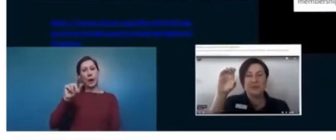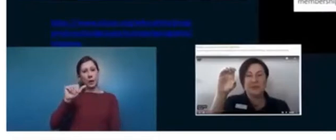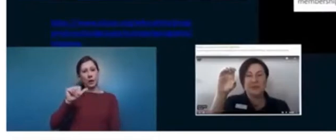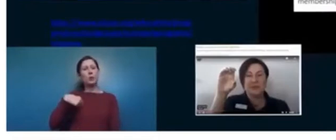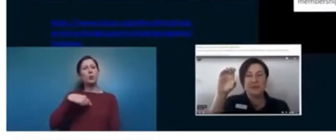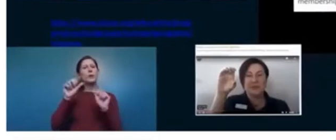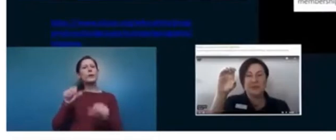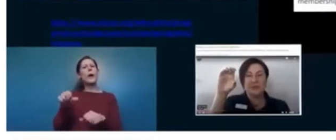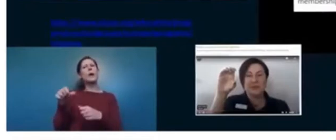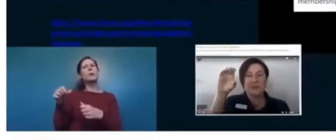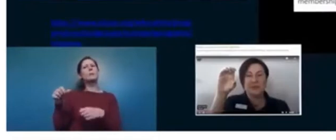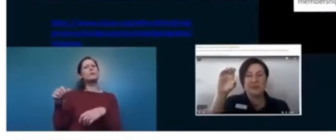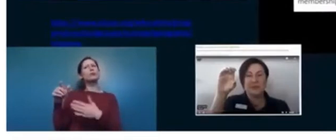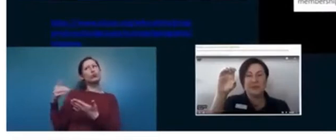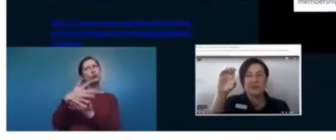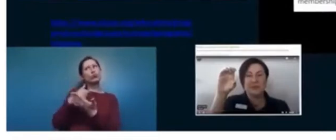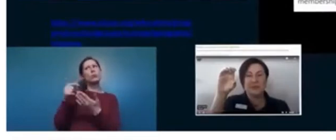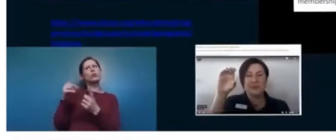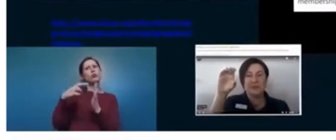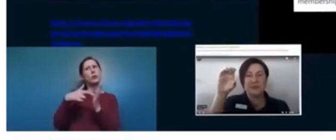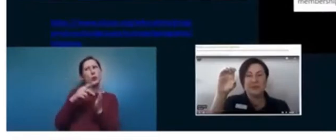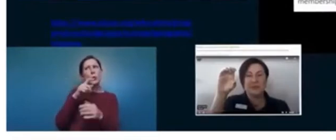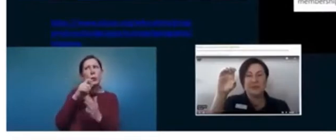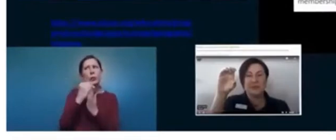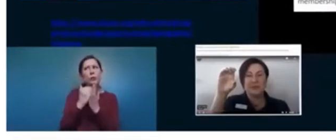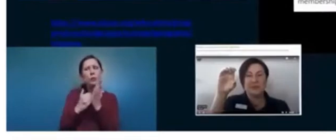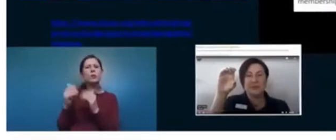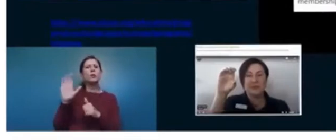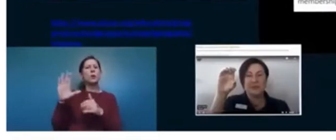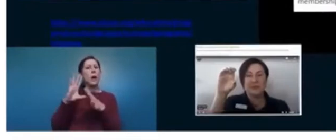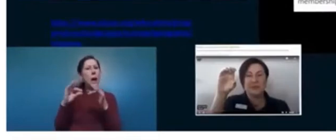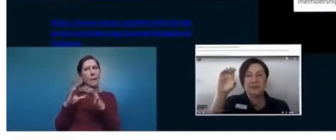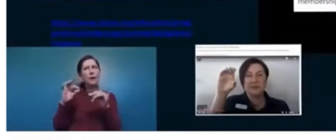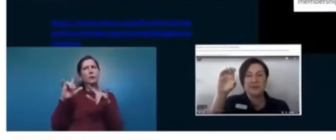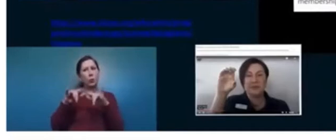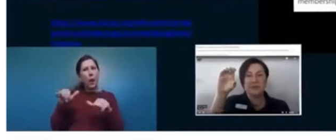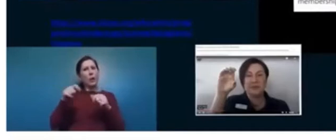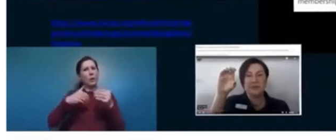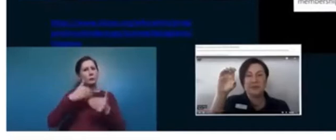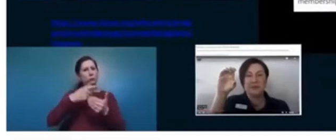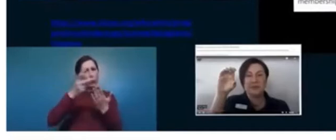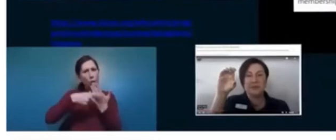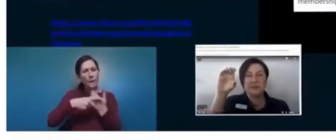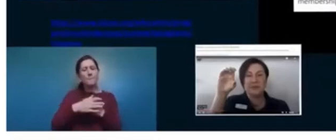able to get those that register, the comments that they submit while the program is going, and then we will provide an